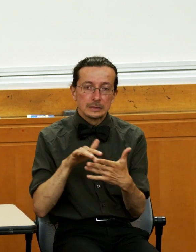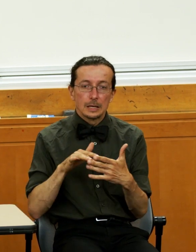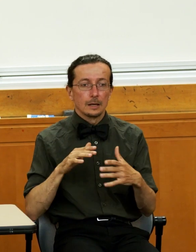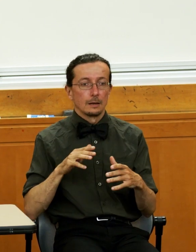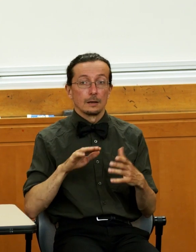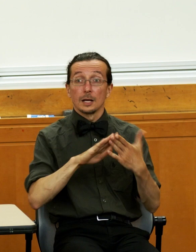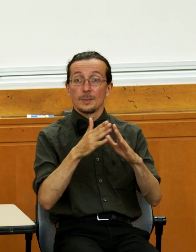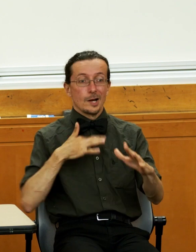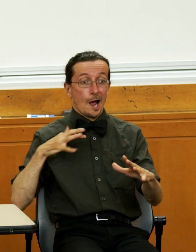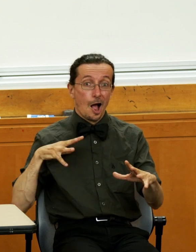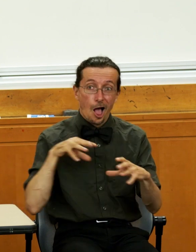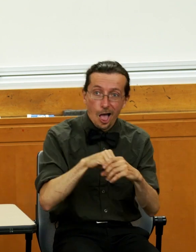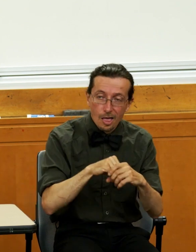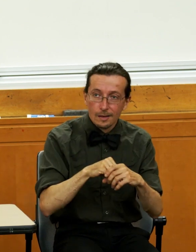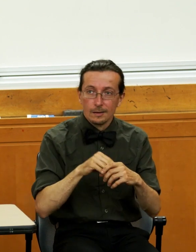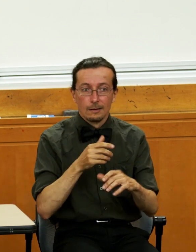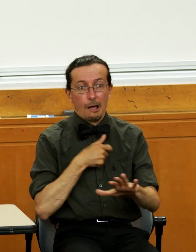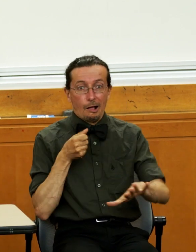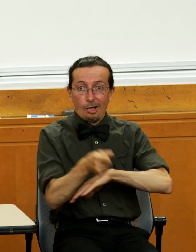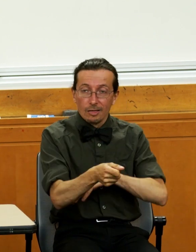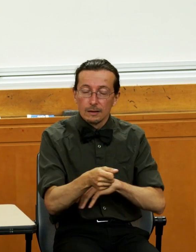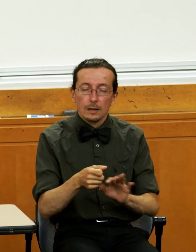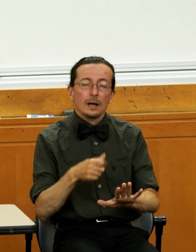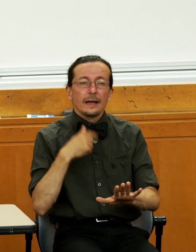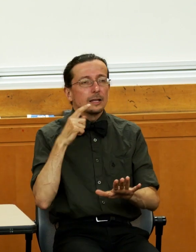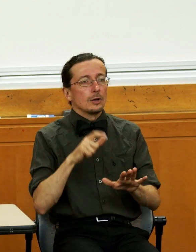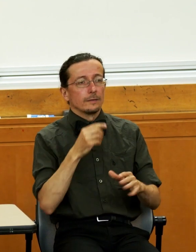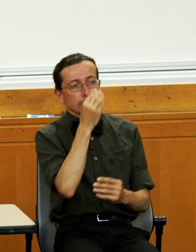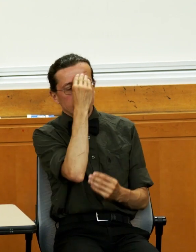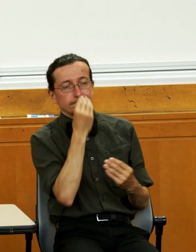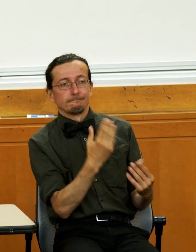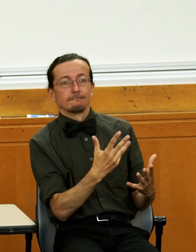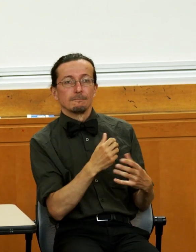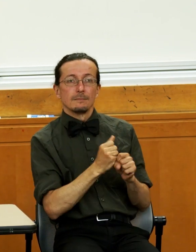And I think you just have to make students aware of that. You have to make students aware